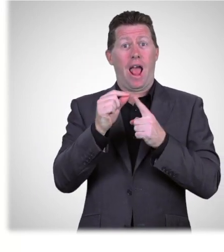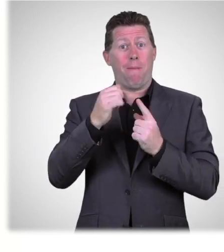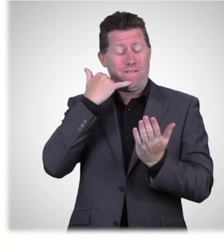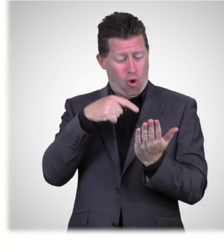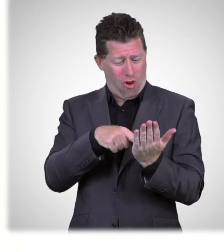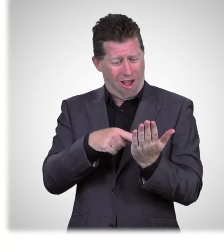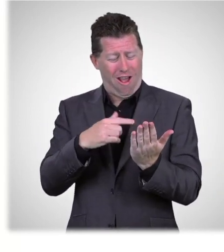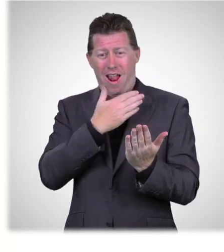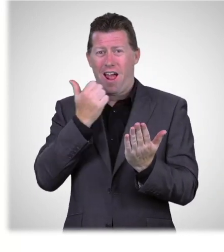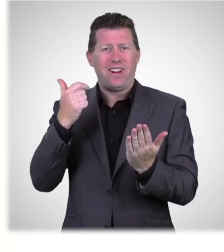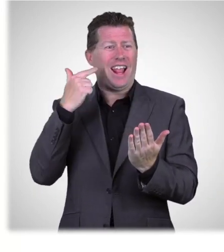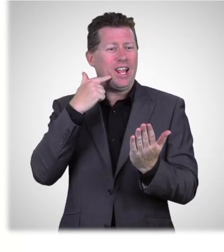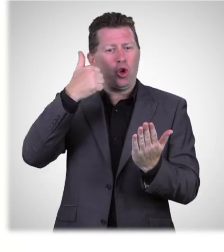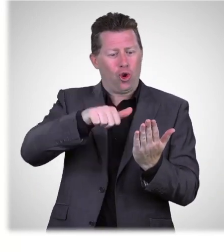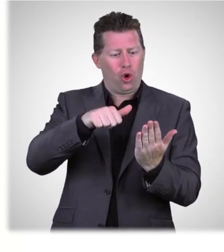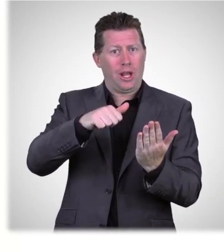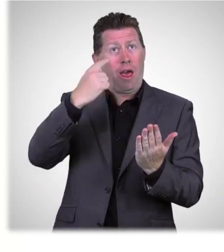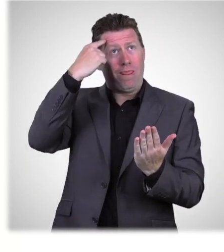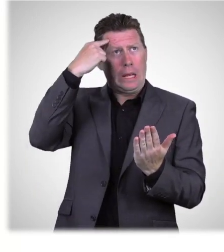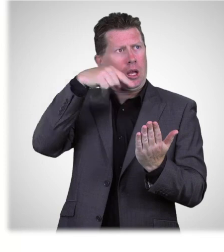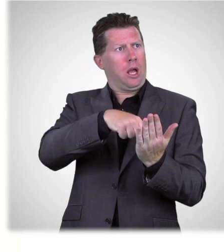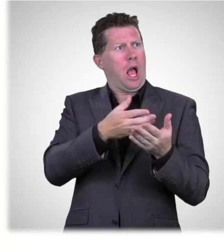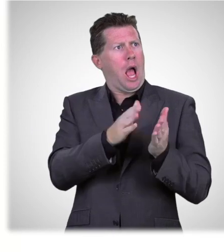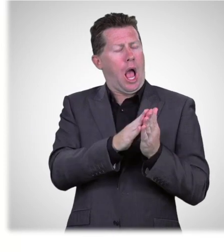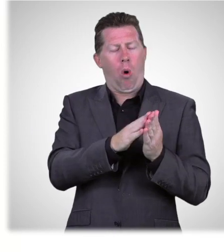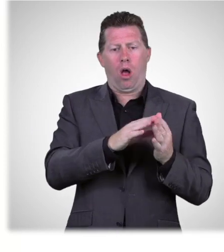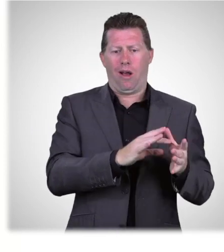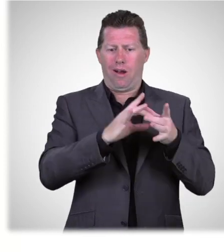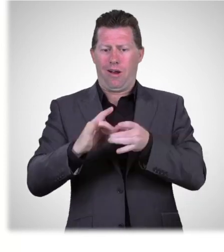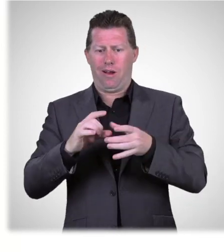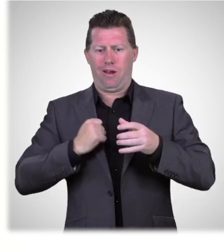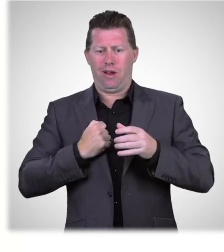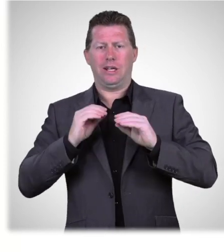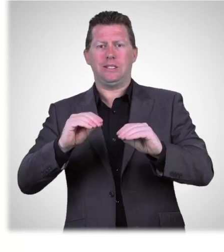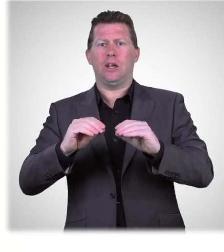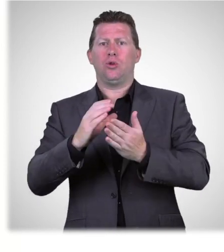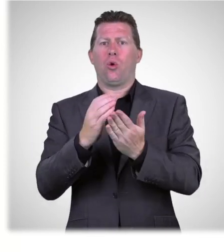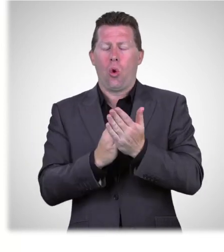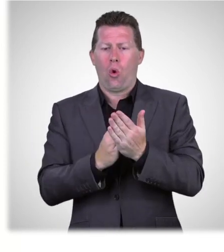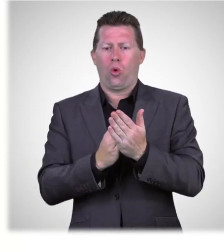try and replicate that to have a similar experience for your learners.